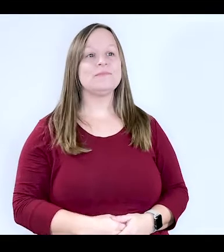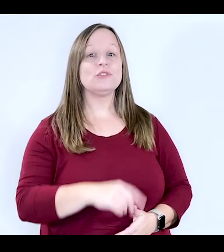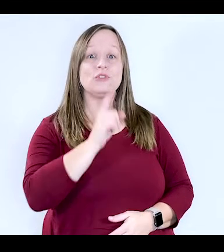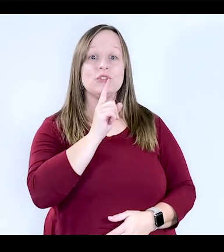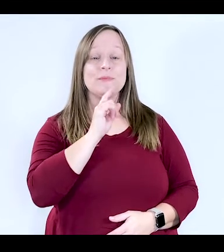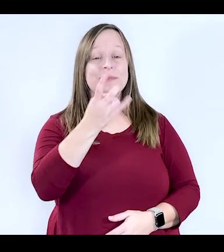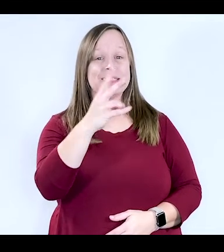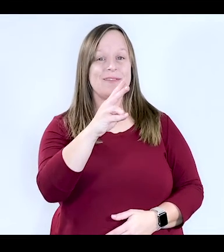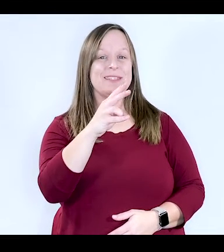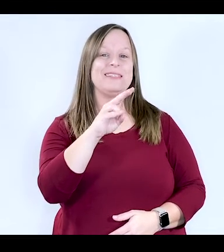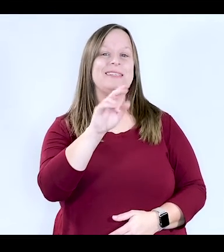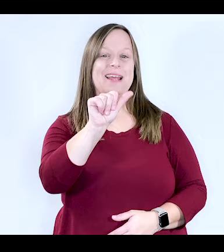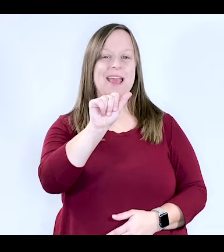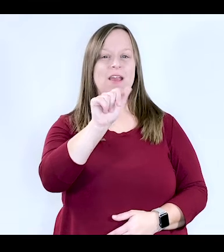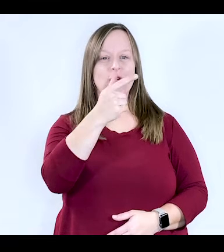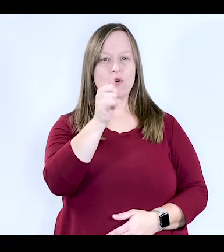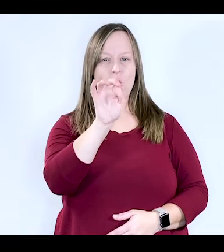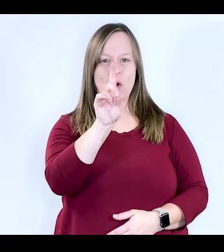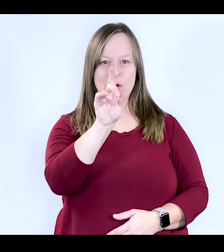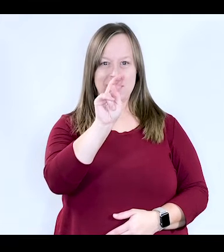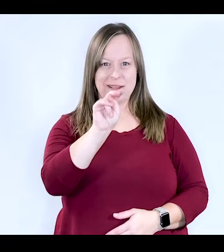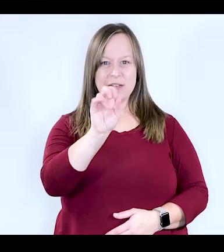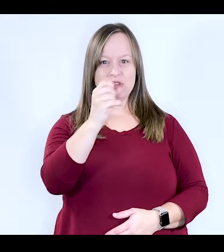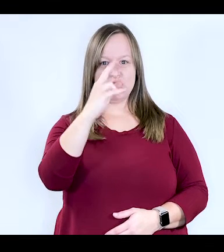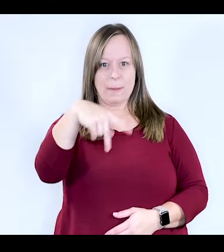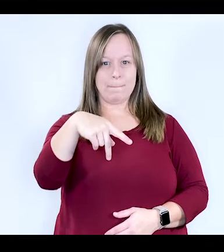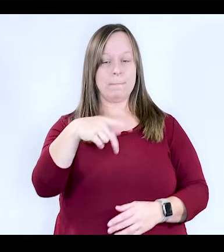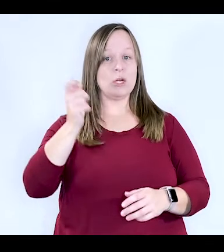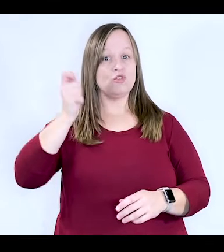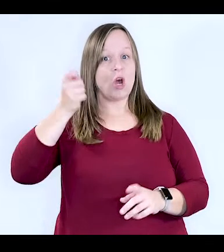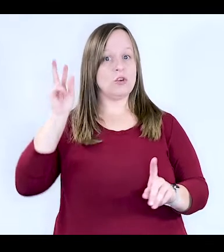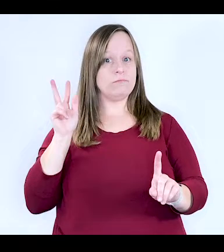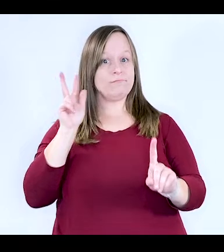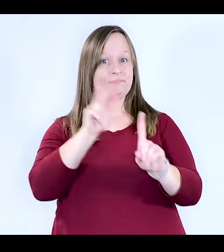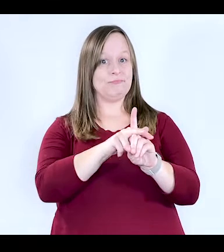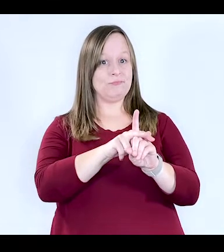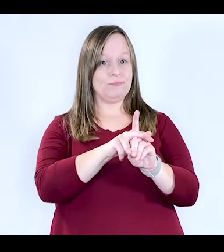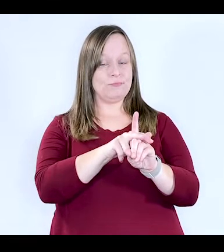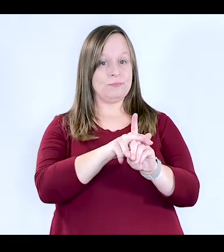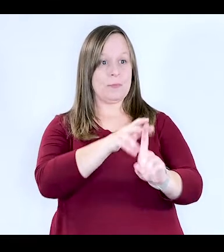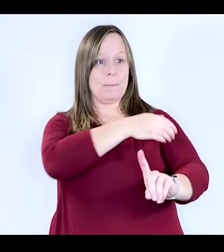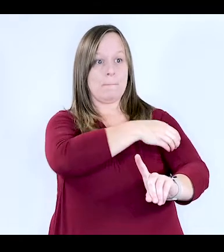17A guardianship is where a judge has given another person the power